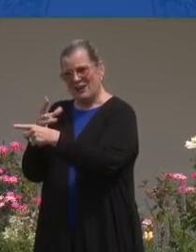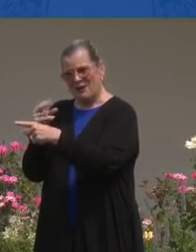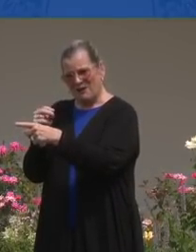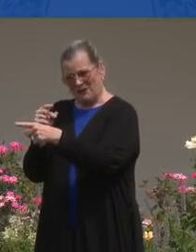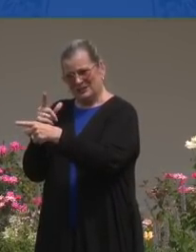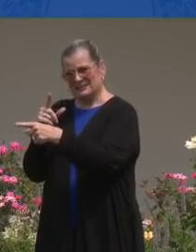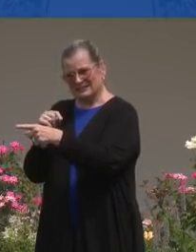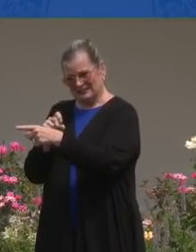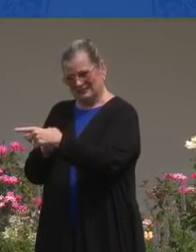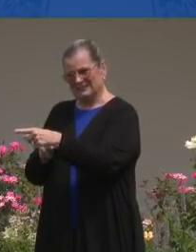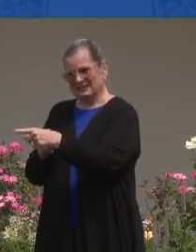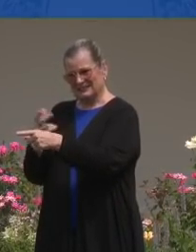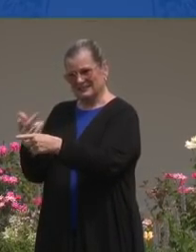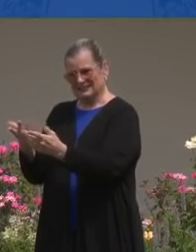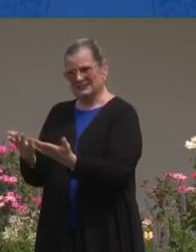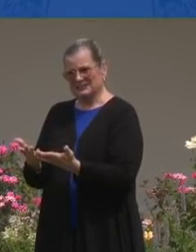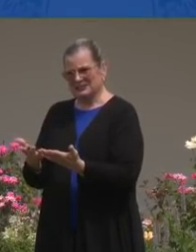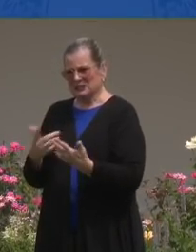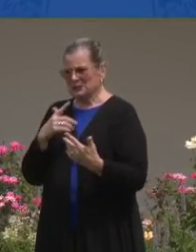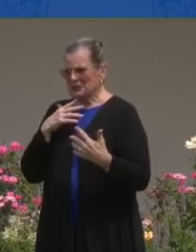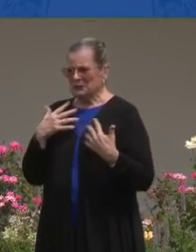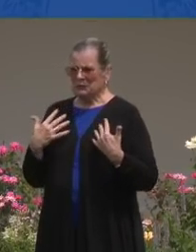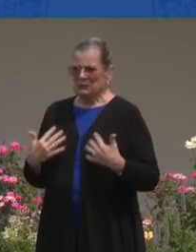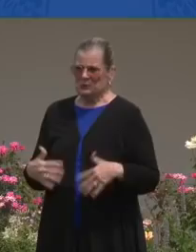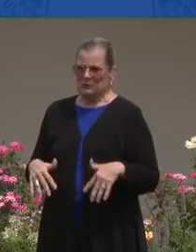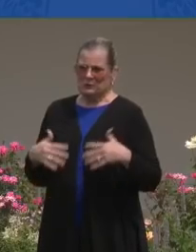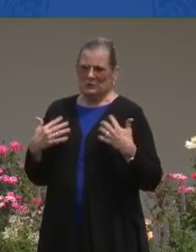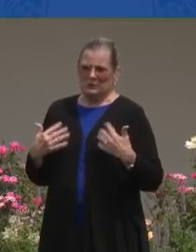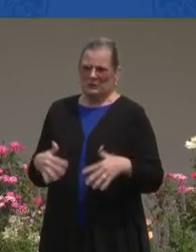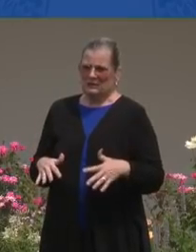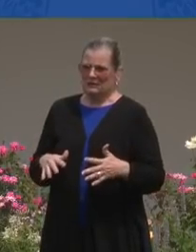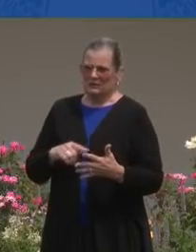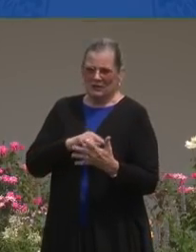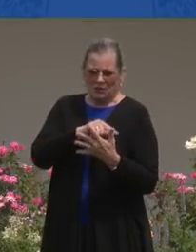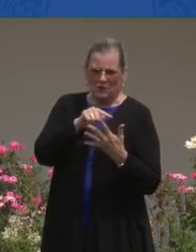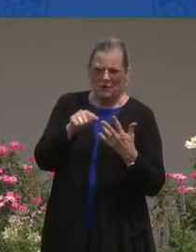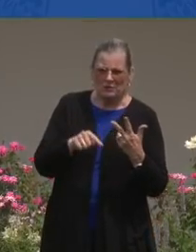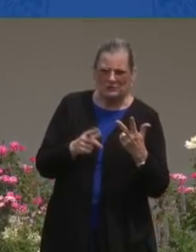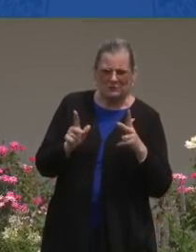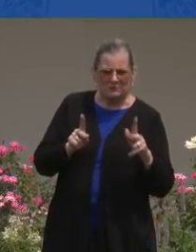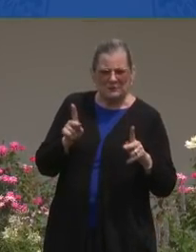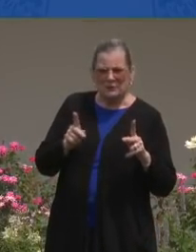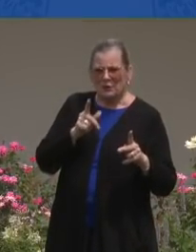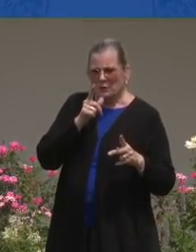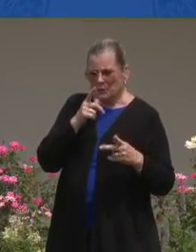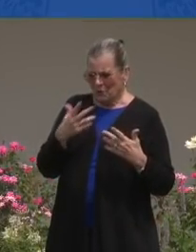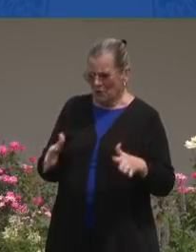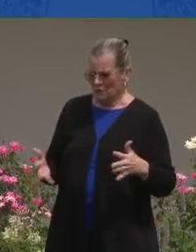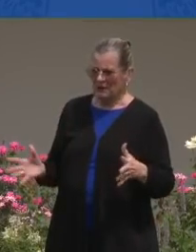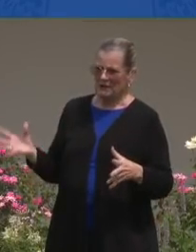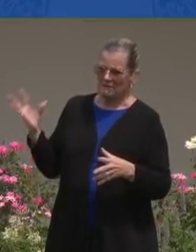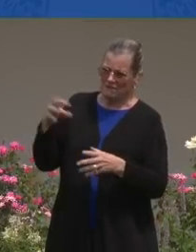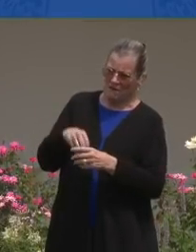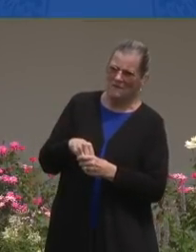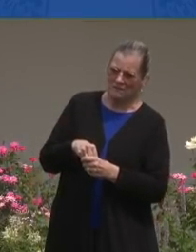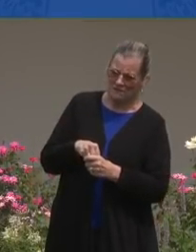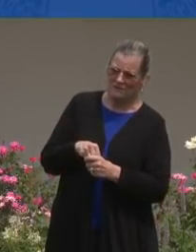Dear friends, as I said, like Tom Harkin and Bob Dole. And I also spoke, as I said, Bob is --